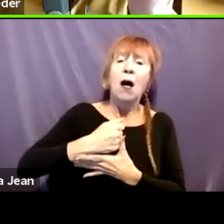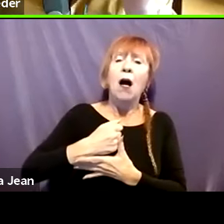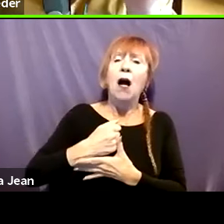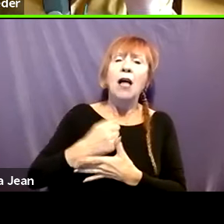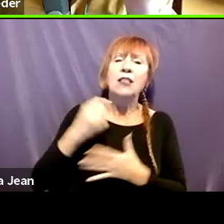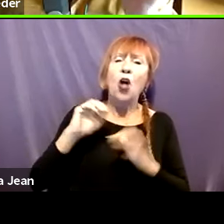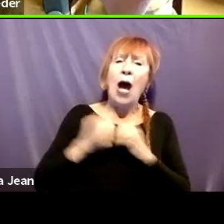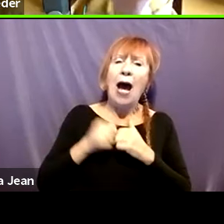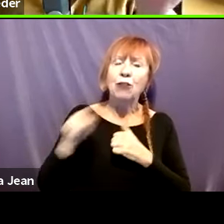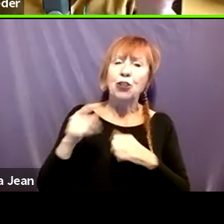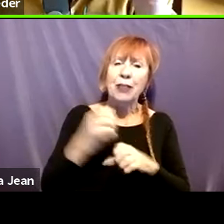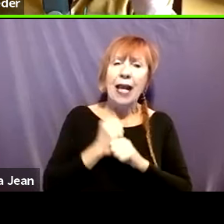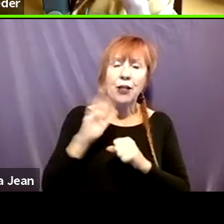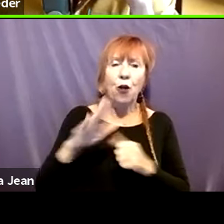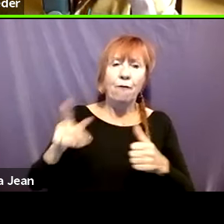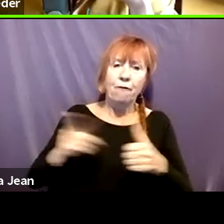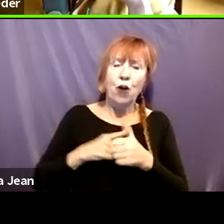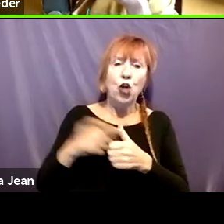how did you get your very first pitch?